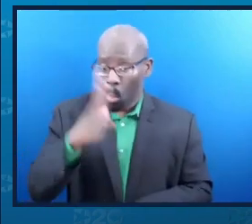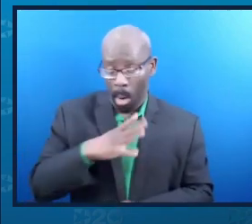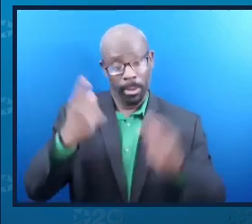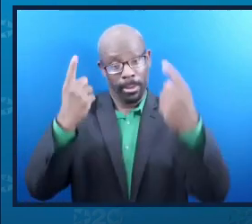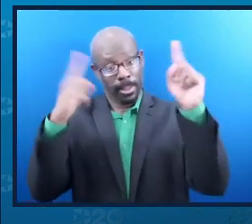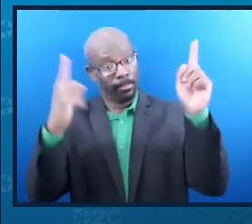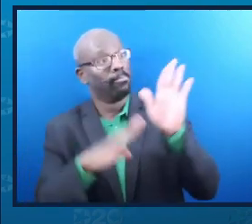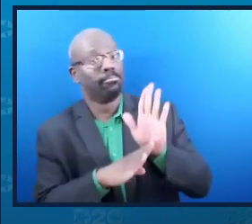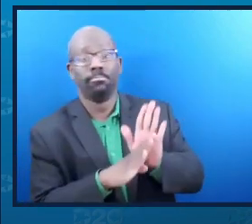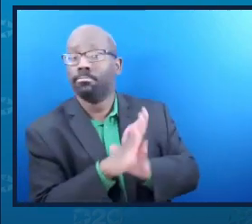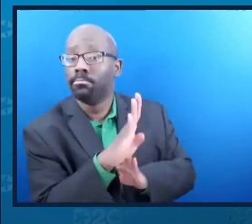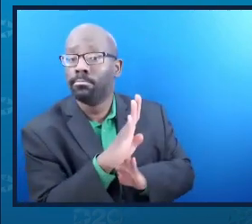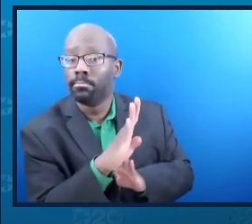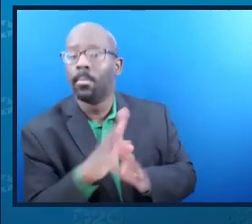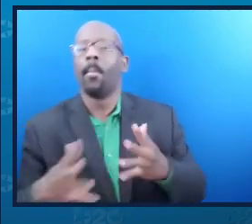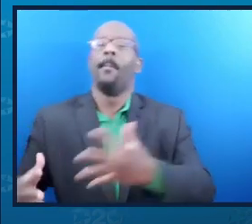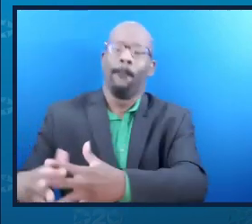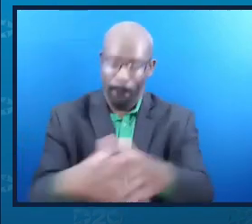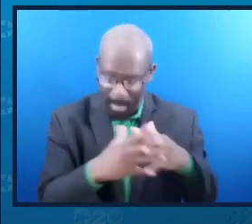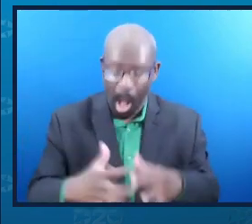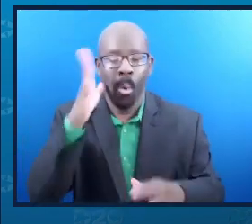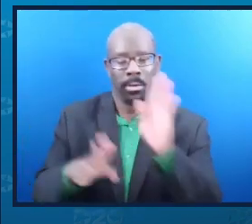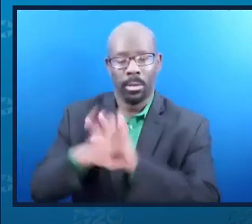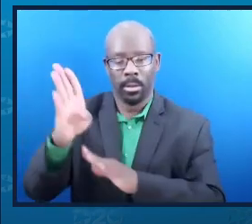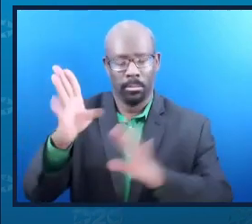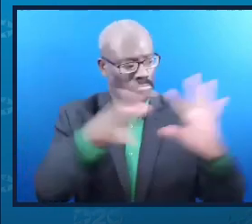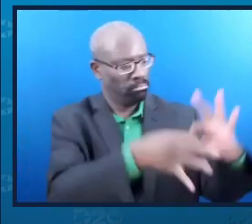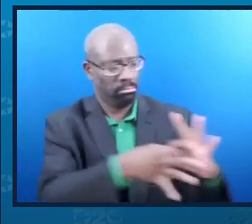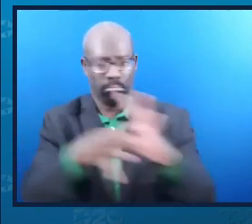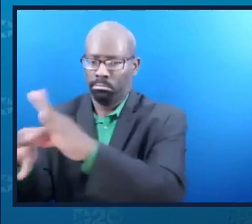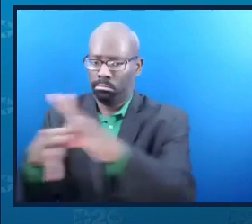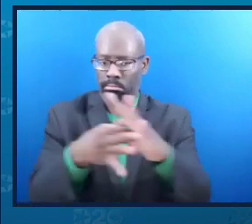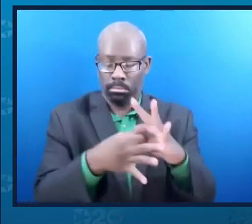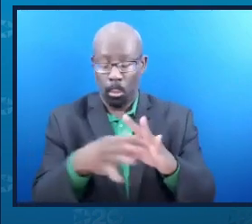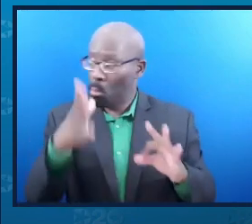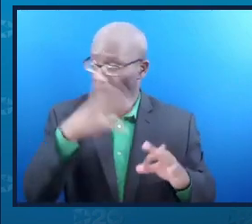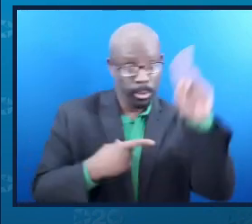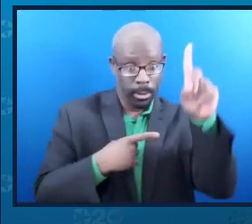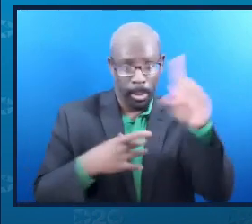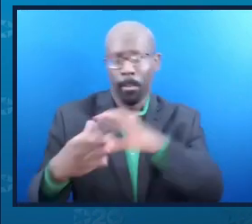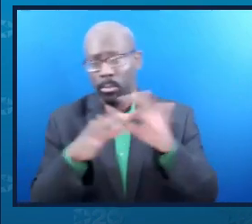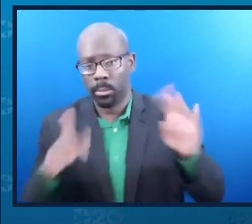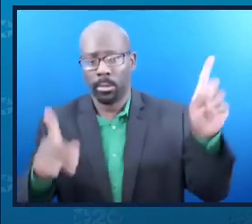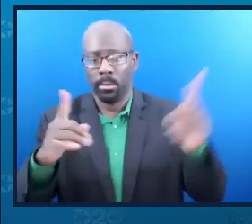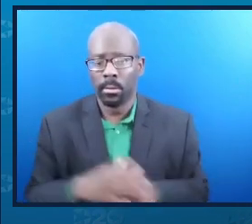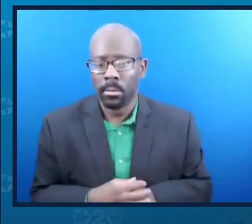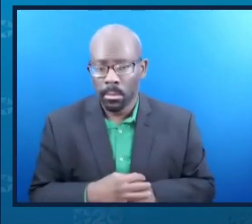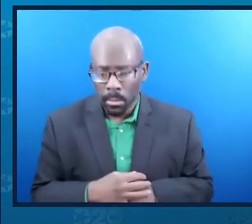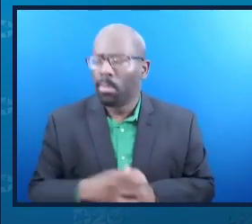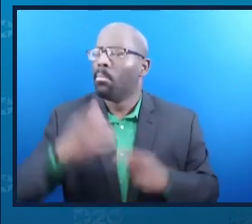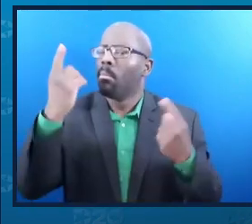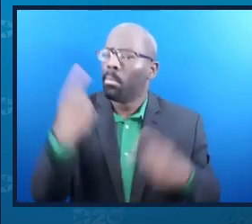SUCCEEDS. AND SO WE ARE UNLEASHING THE FULL POWER OF WOMEN TO TAKE